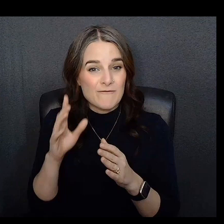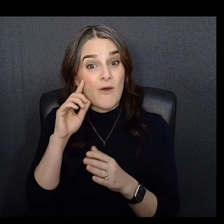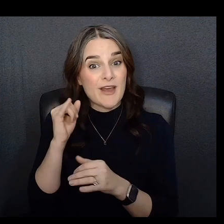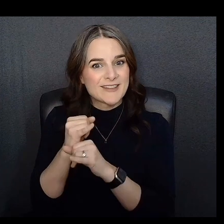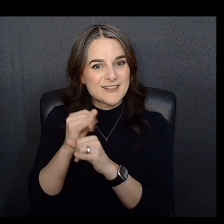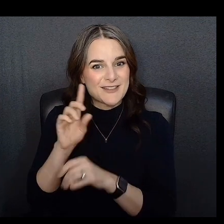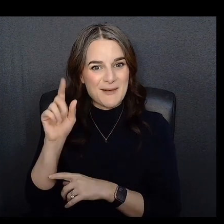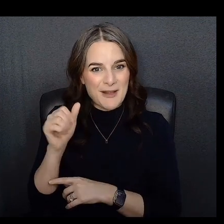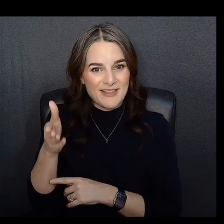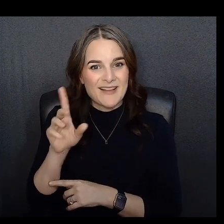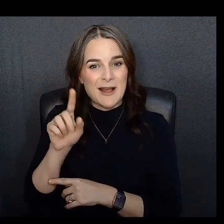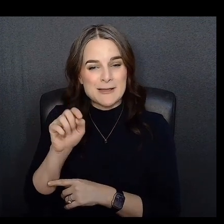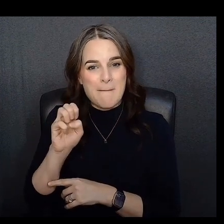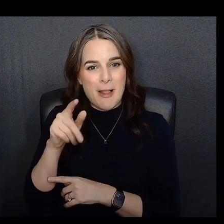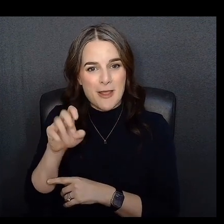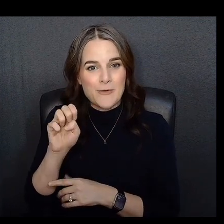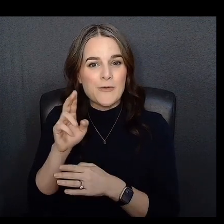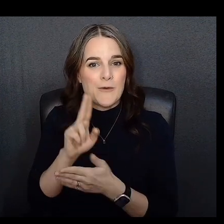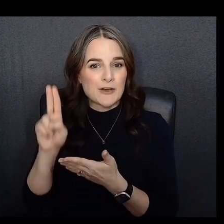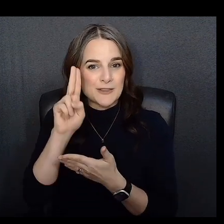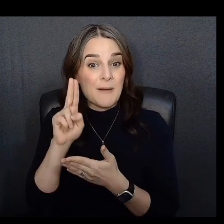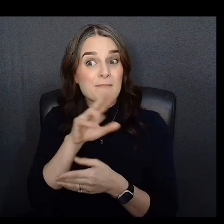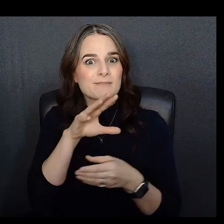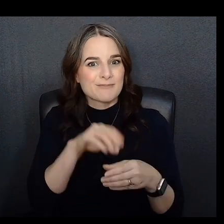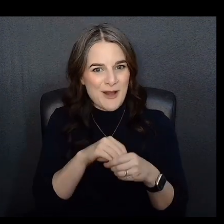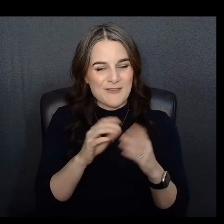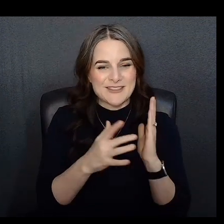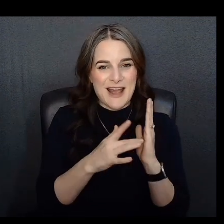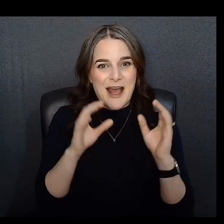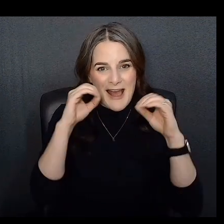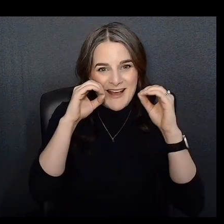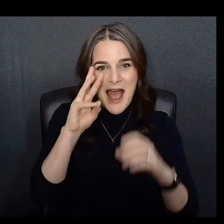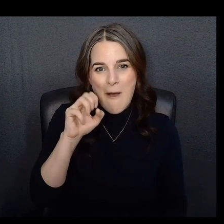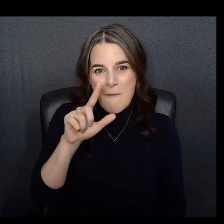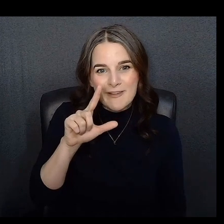at Temple University, as well as part of the TechOWL team.